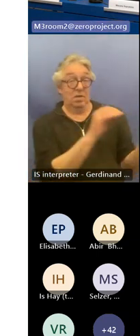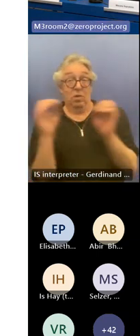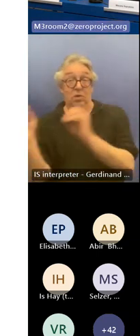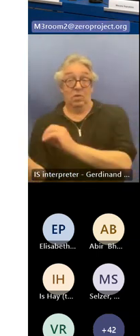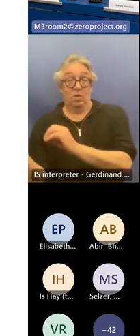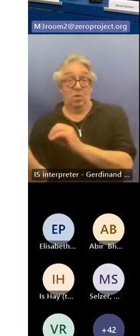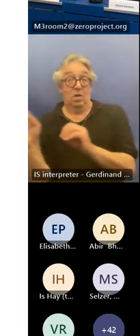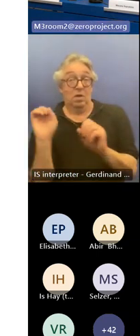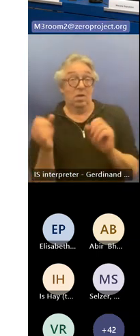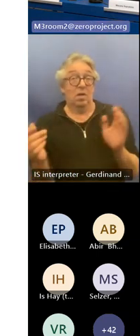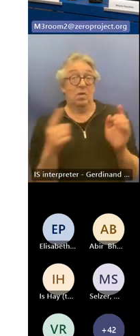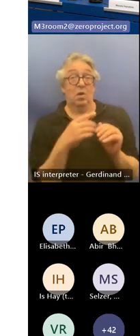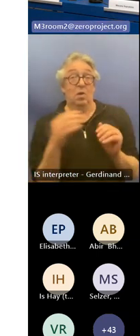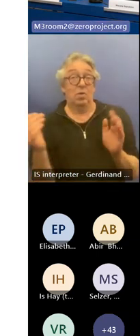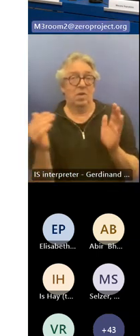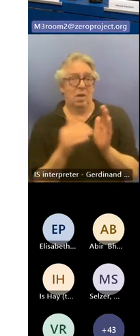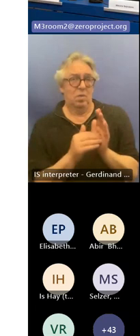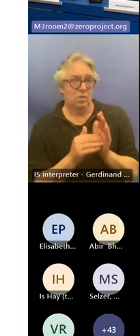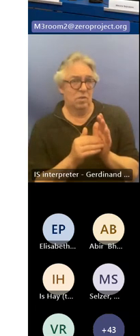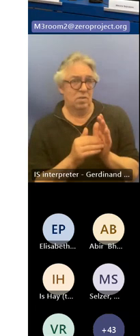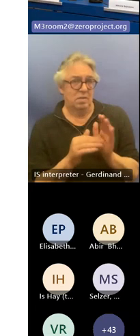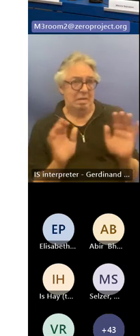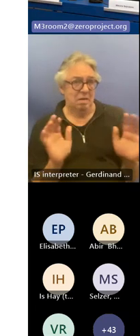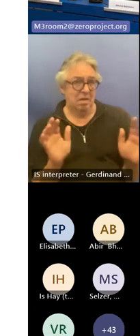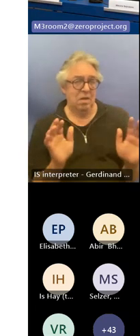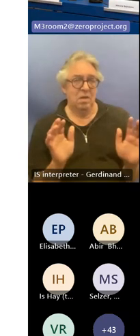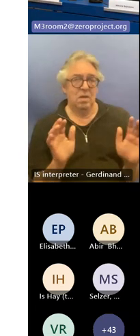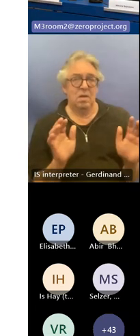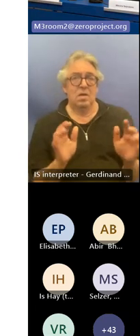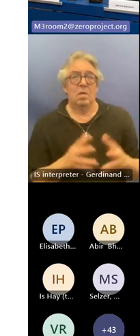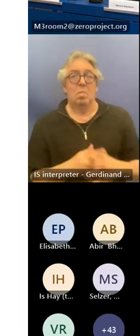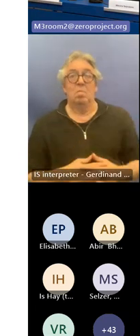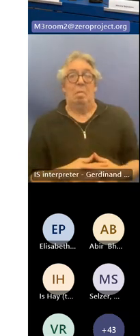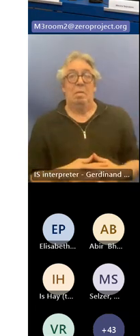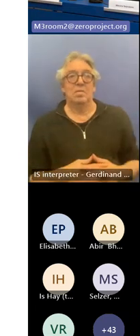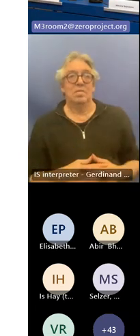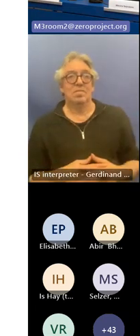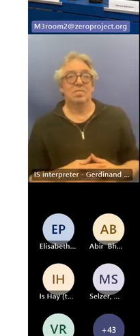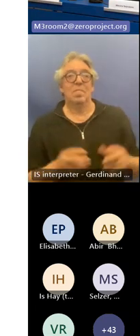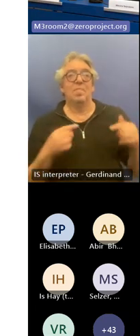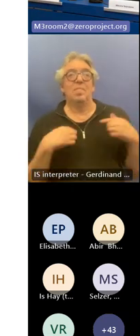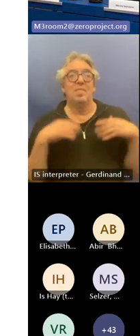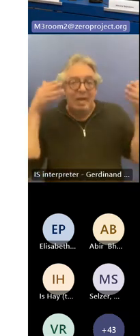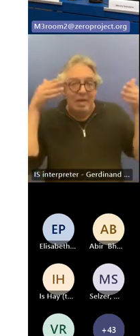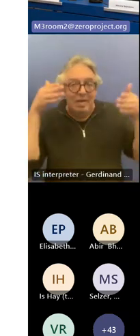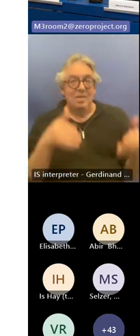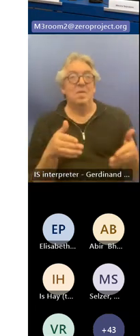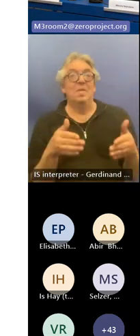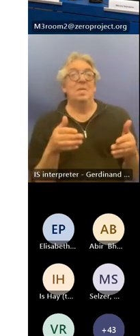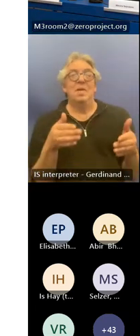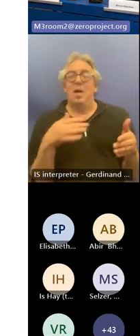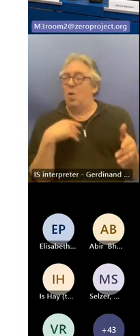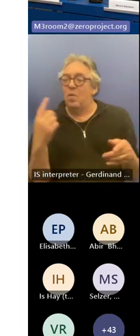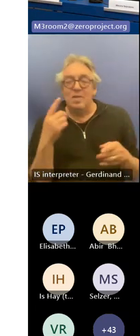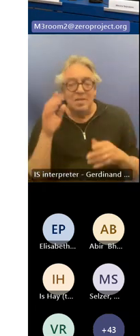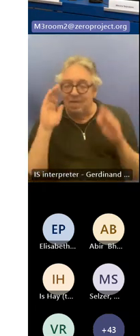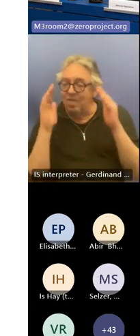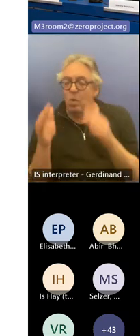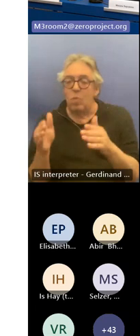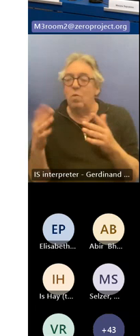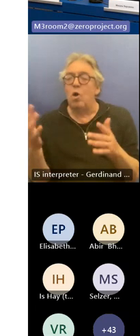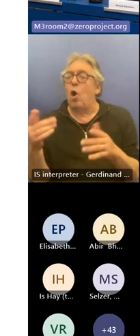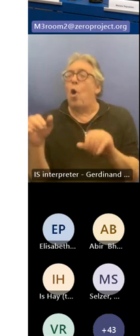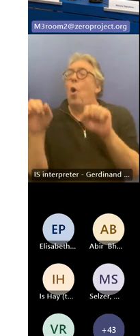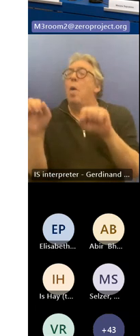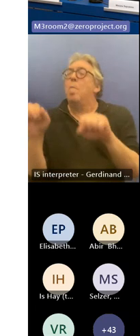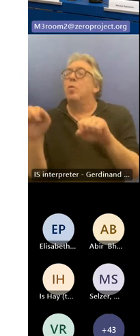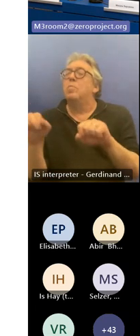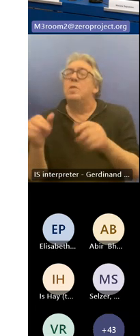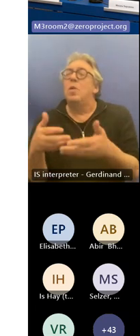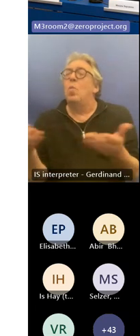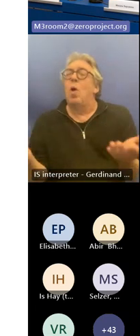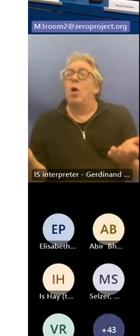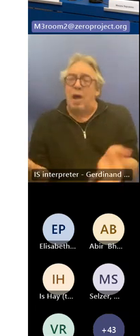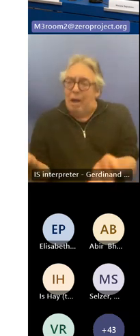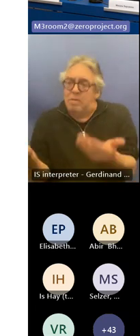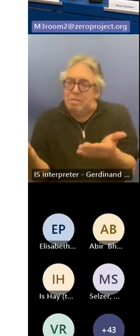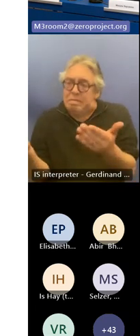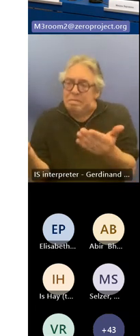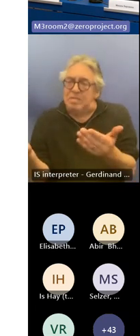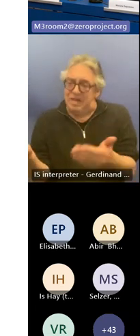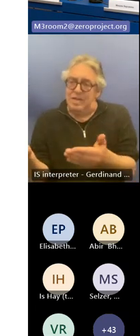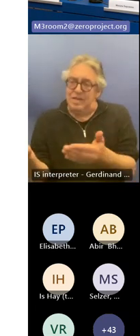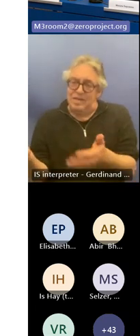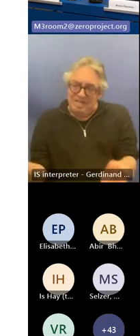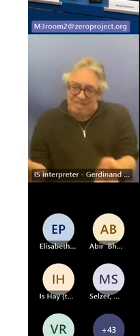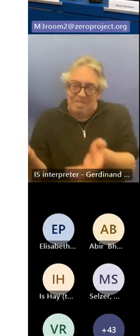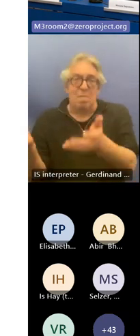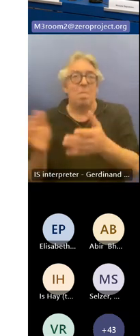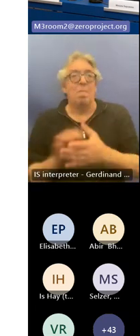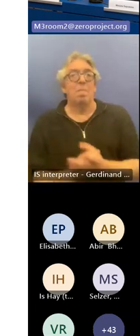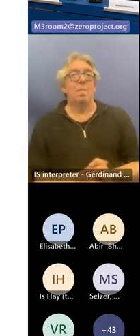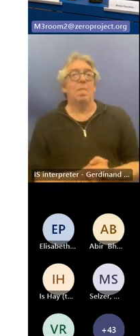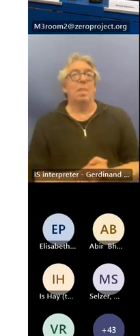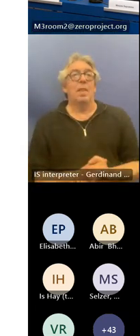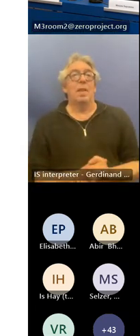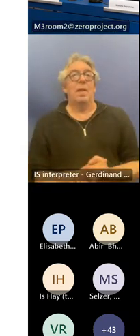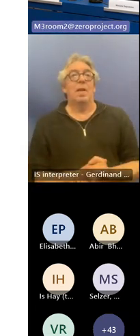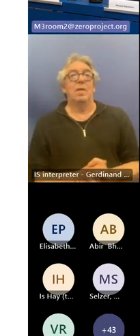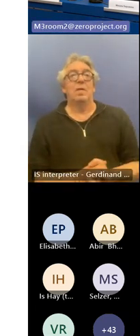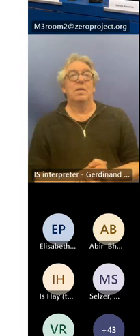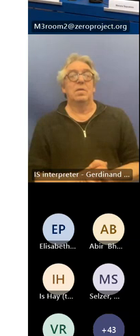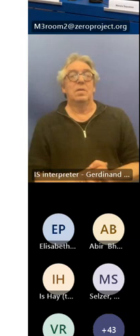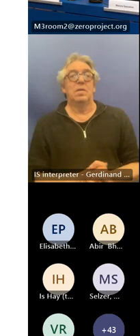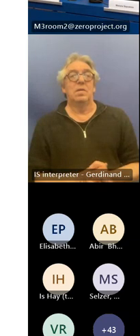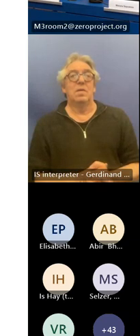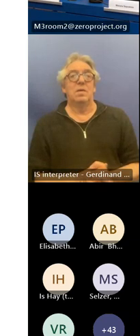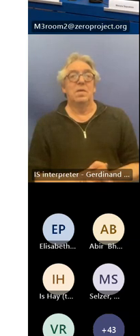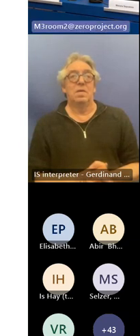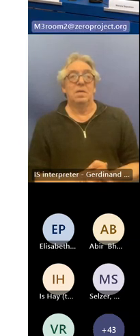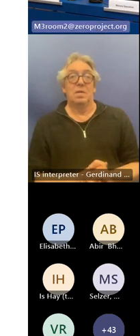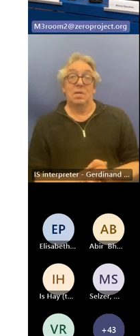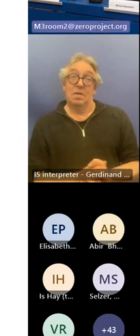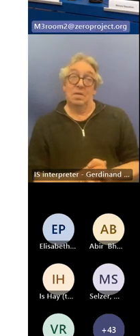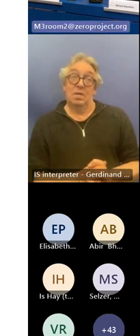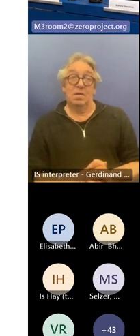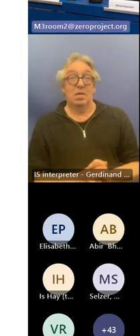or more. Finding the possibilities within and maximising the impact. I would like to introduce